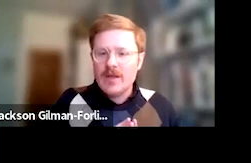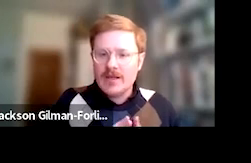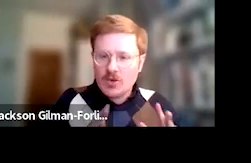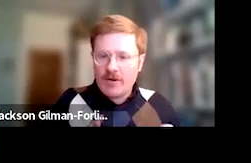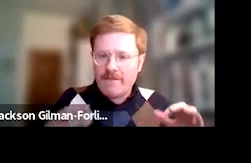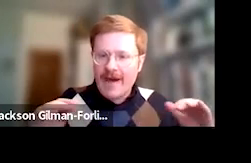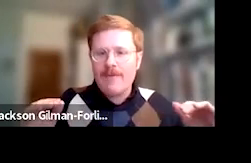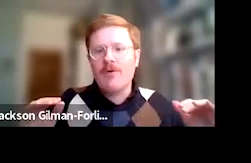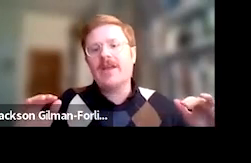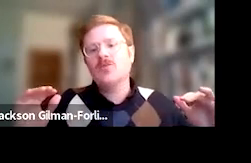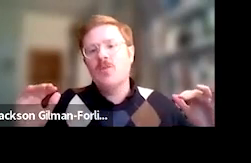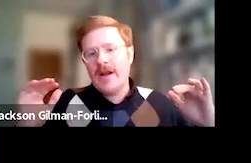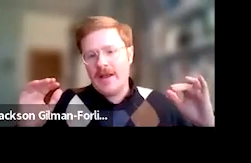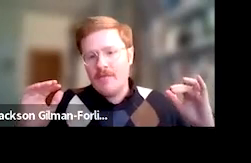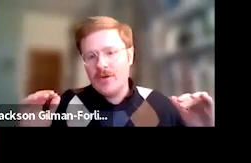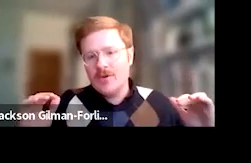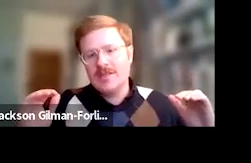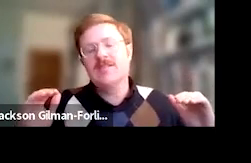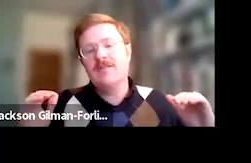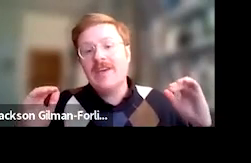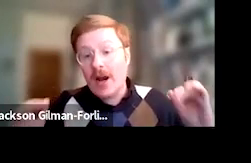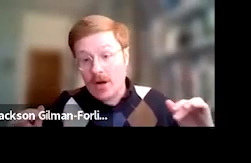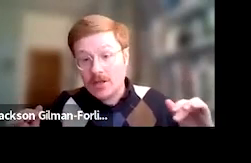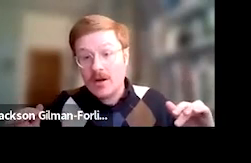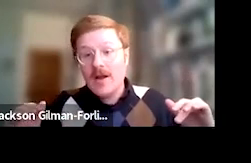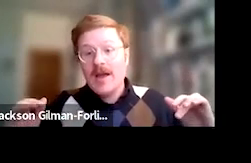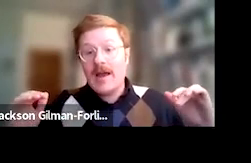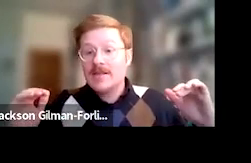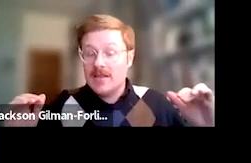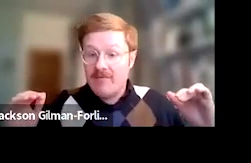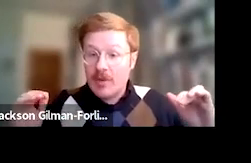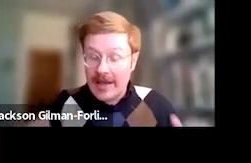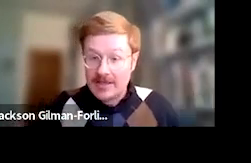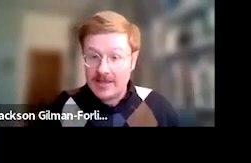The historic fabric is what imbues a sense of character and a sense of place